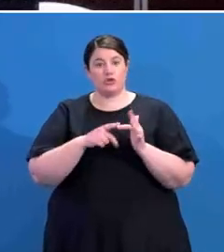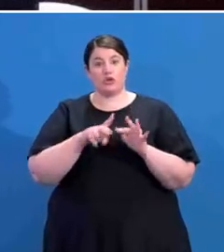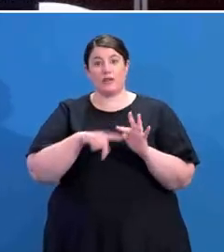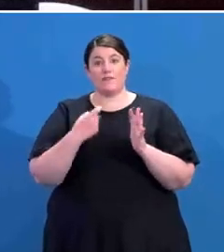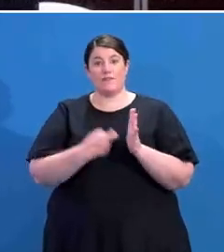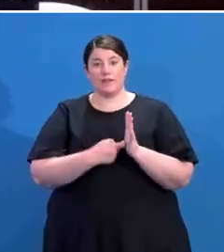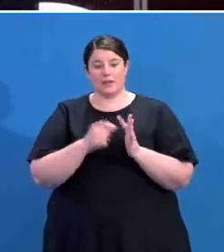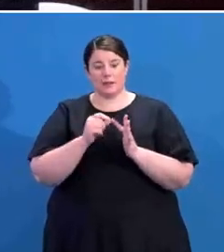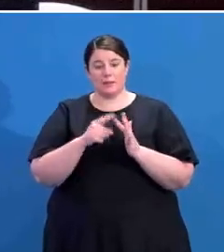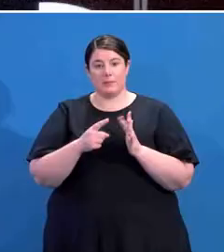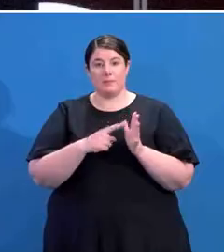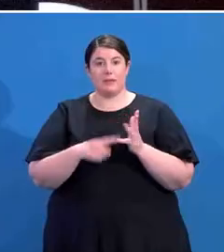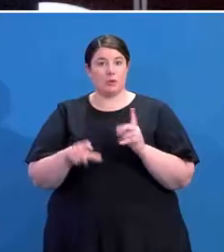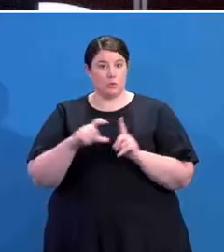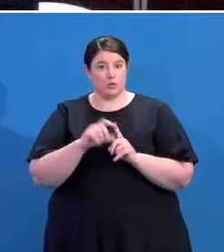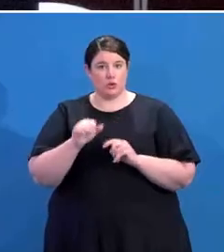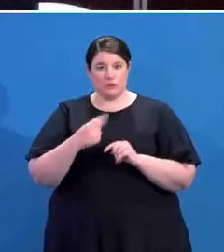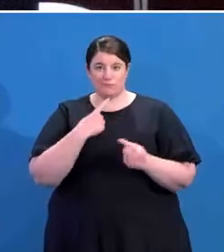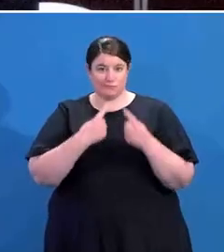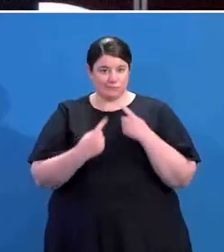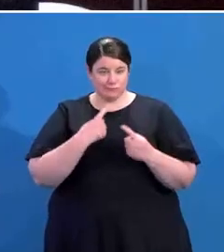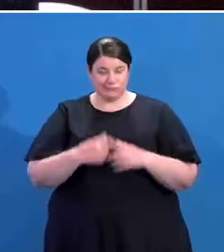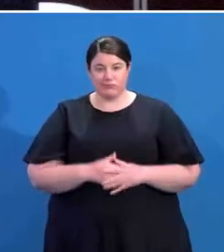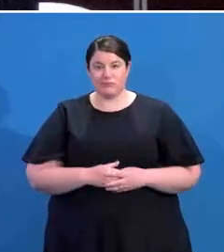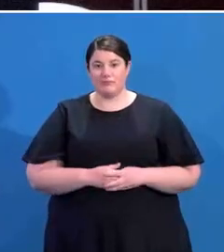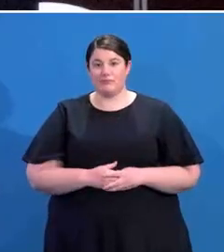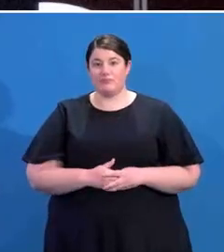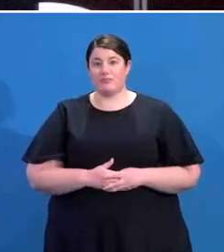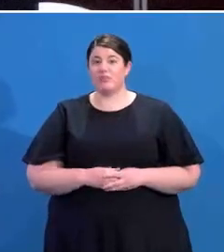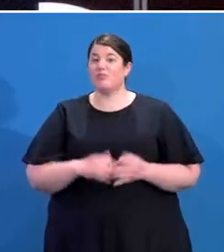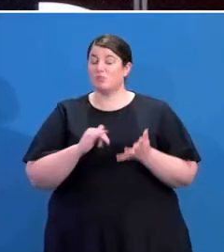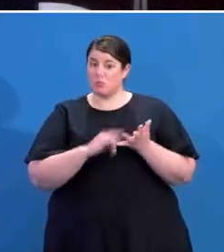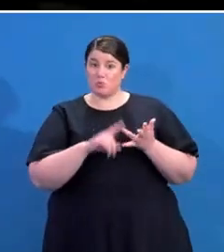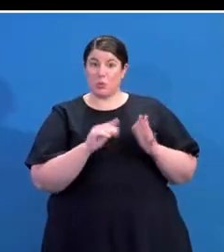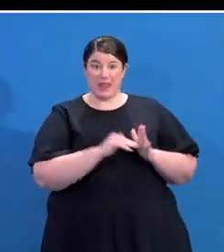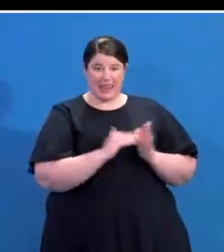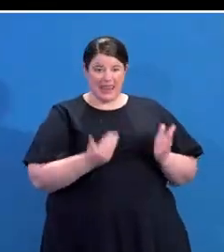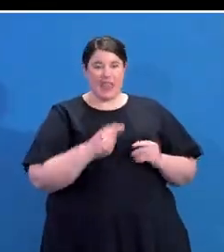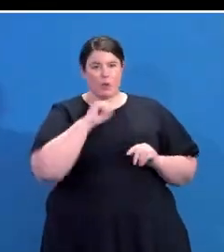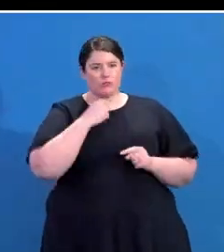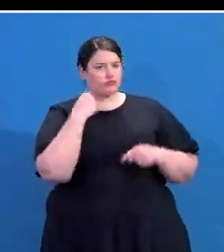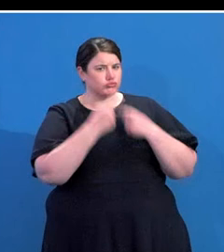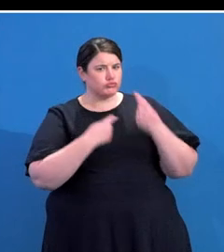Thank you very much for coming to the Royal Commission and if you would be good enough to follow the instructions of my associate